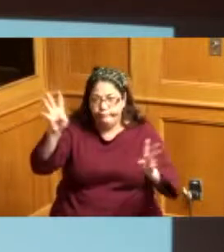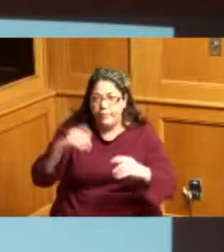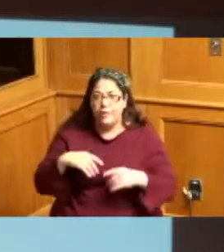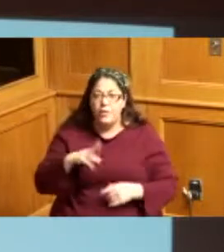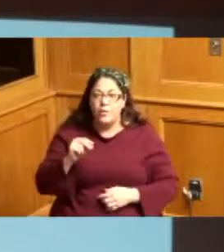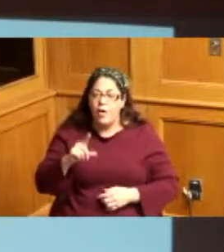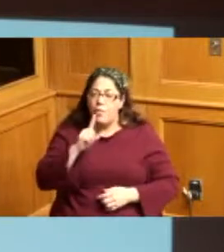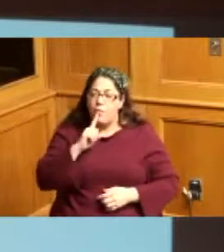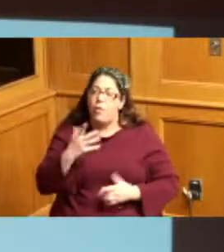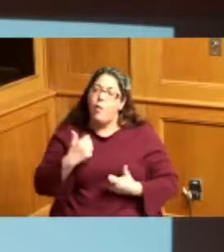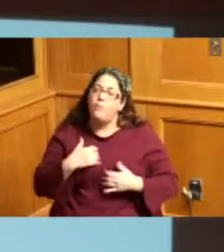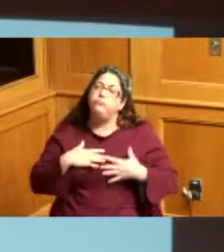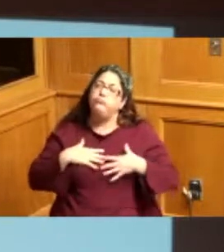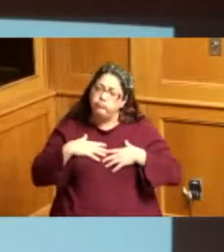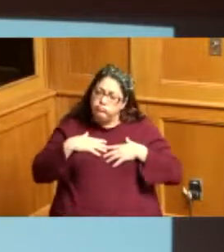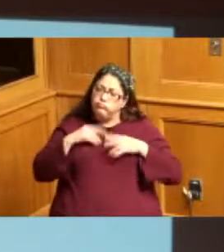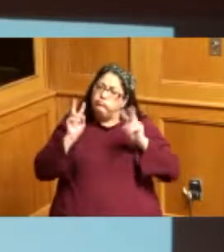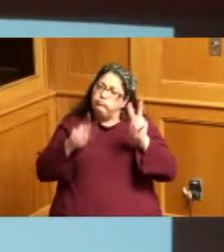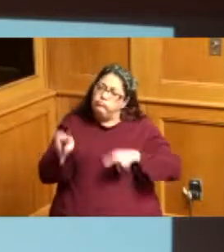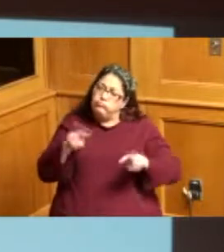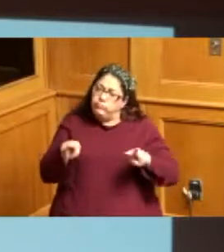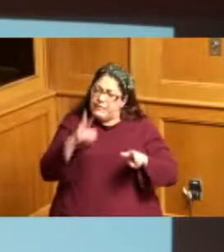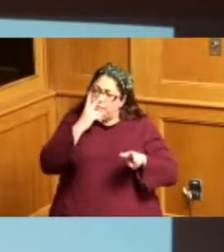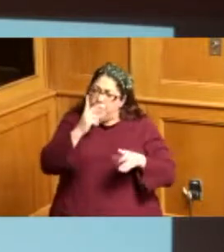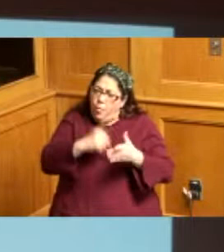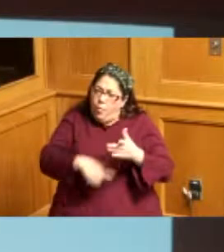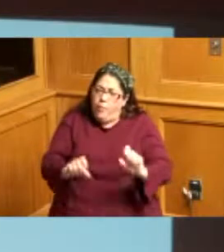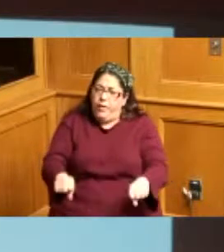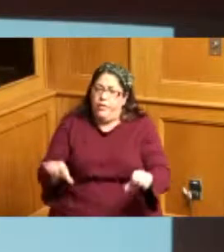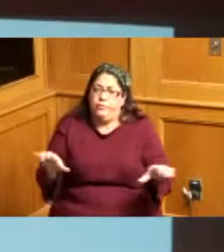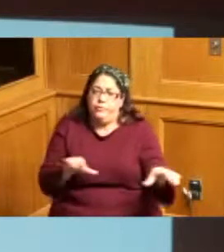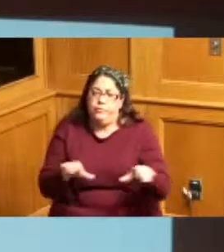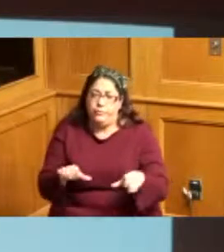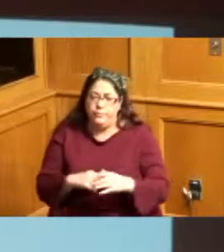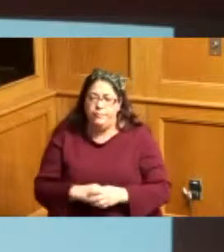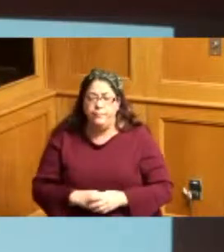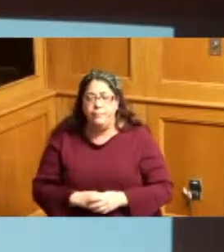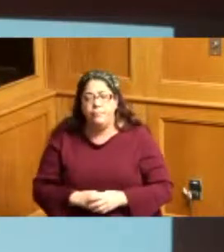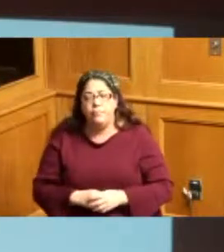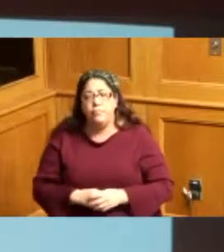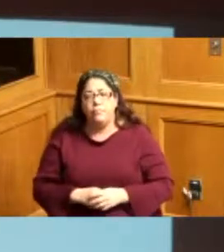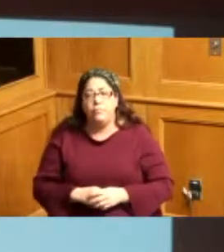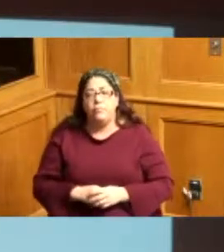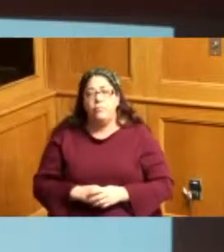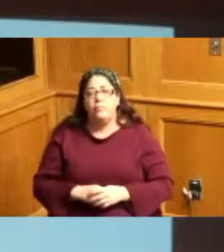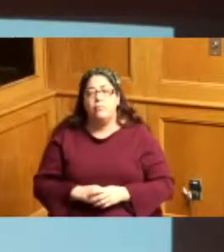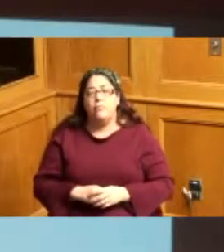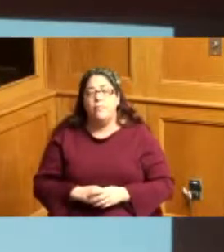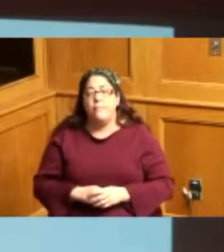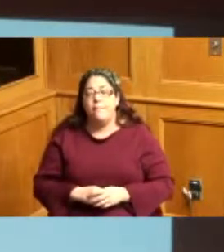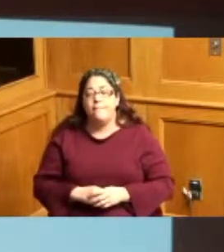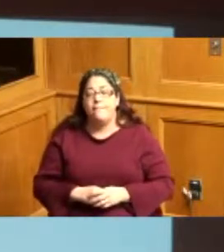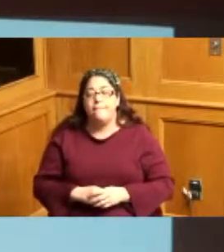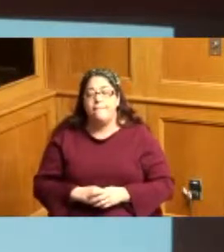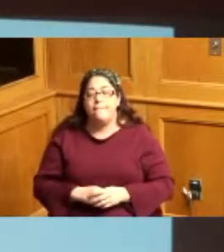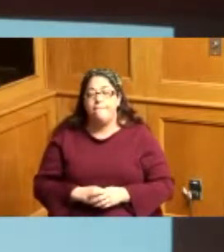an objective approach so what we're trying to do is really focus on on laying the